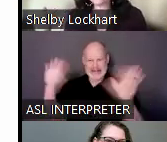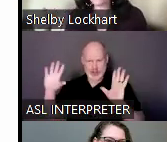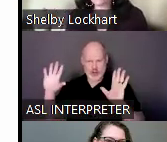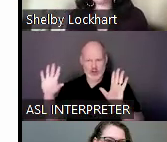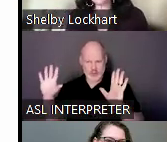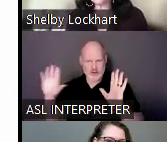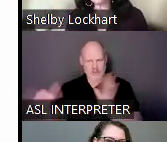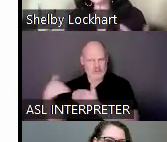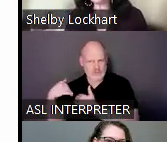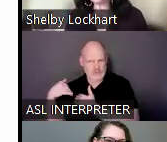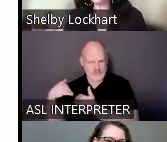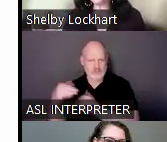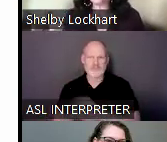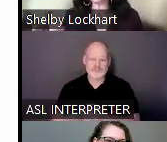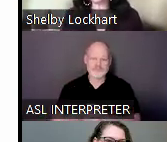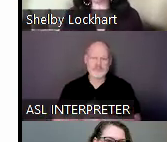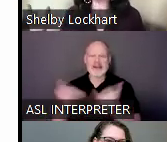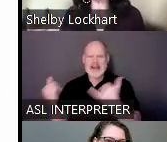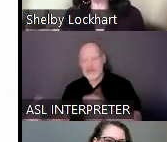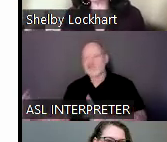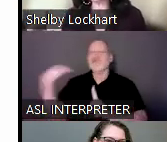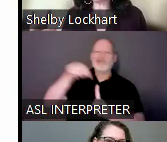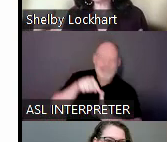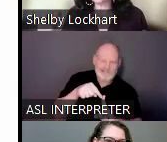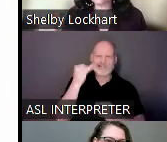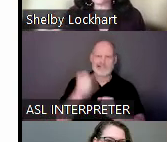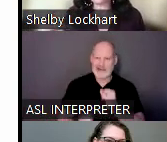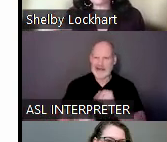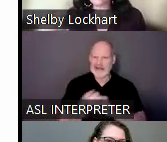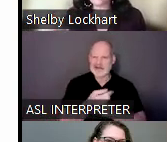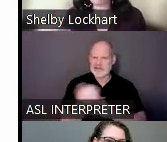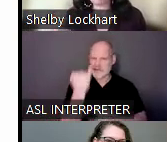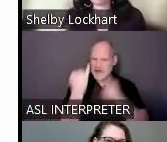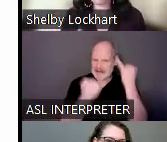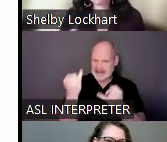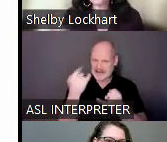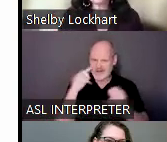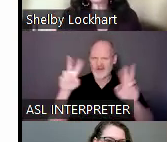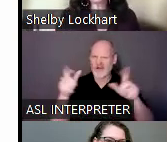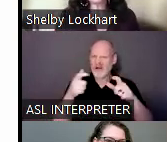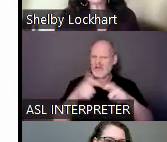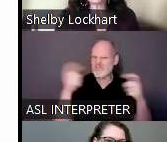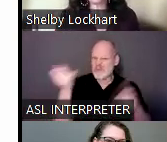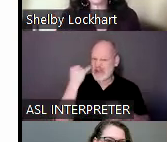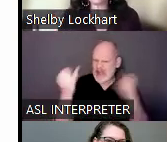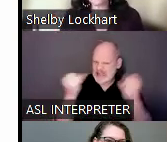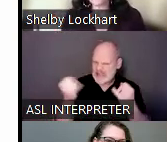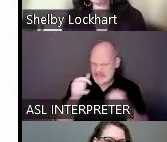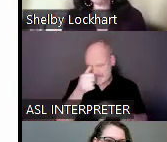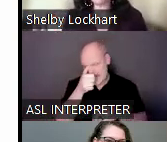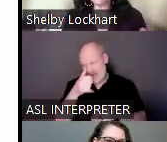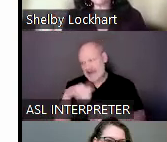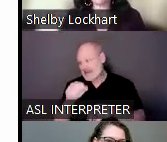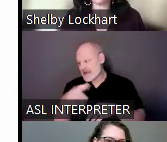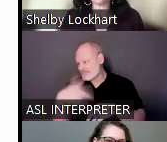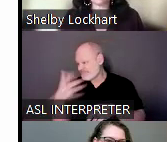the other big idea is that data champion idea. And you know, just an example of placing high